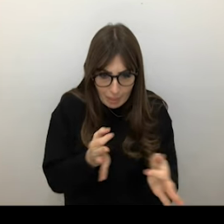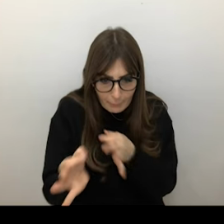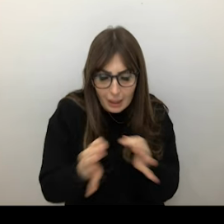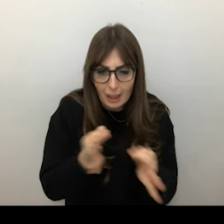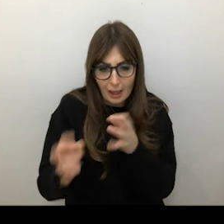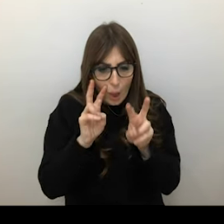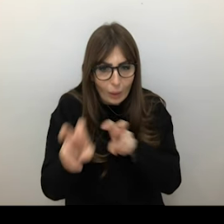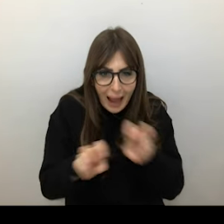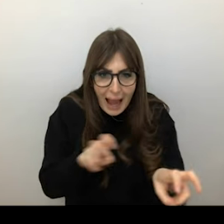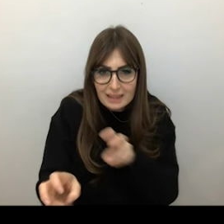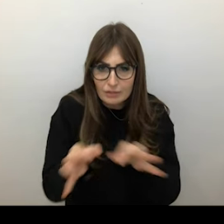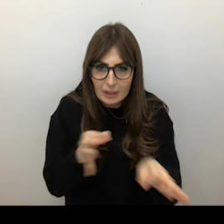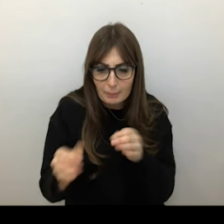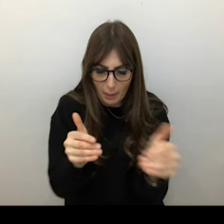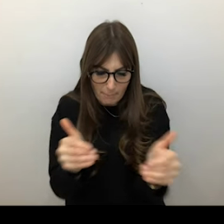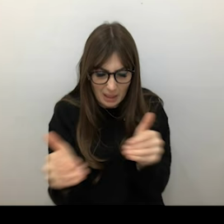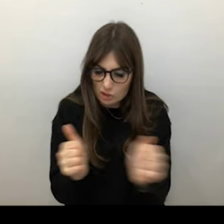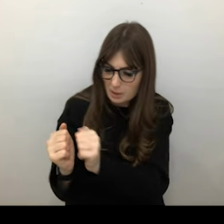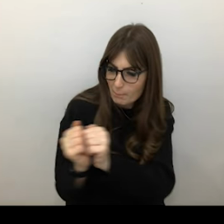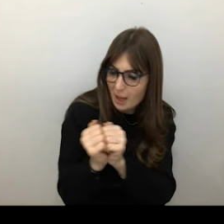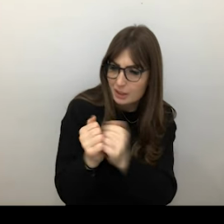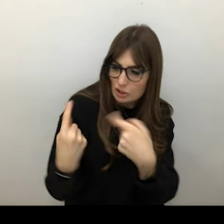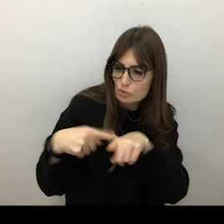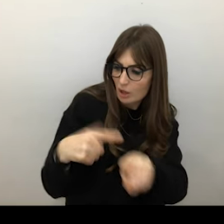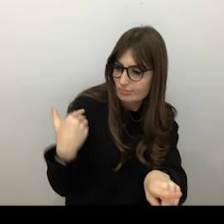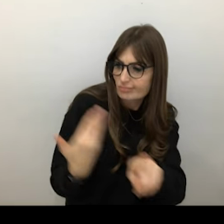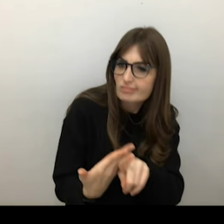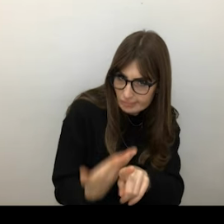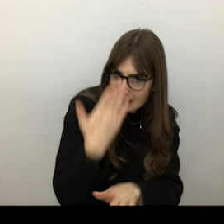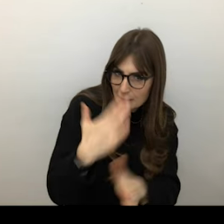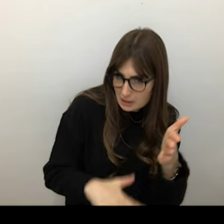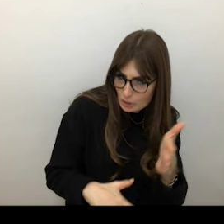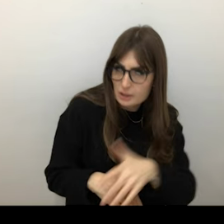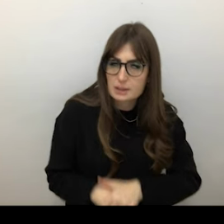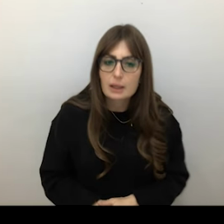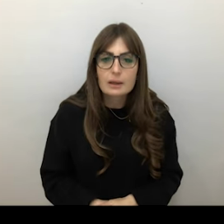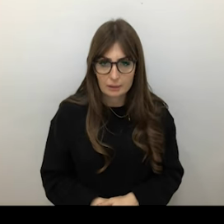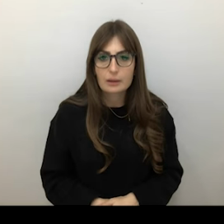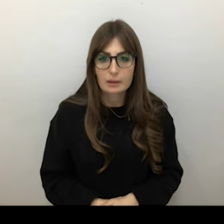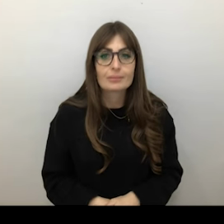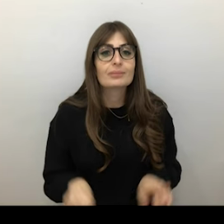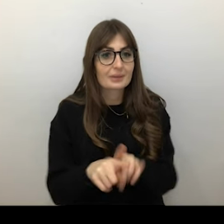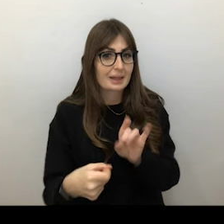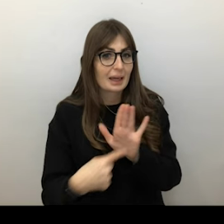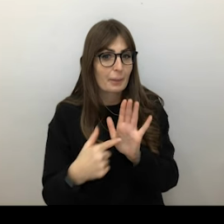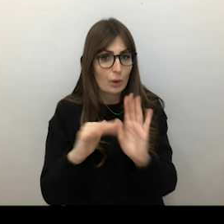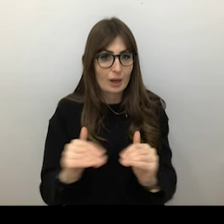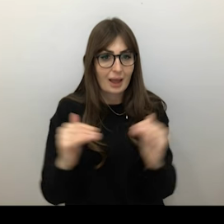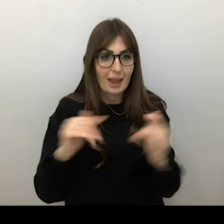And we'll look at activity plans, budgets, partnerships, track record, and, as Wendy said, crucially, levels of